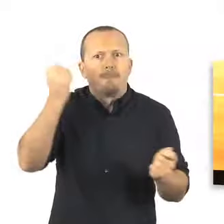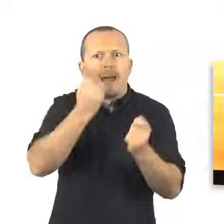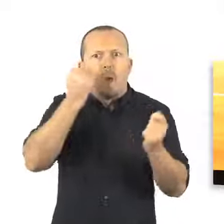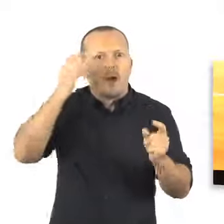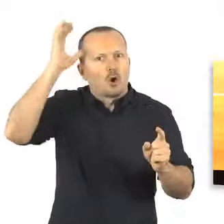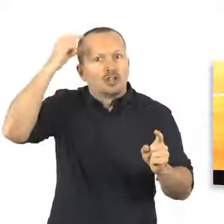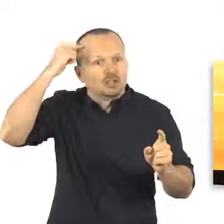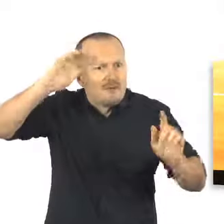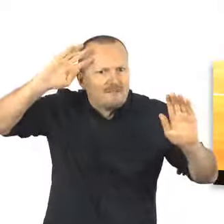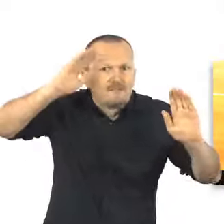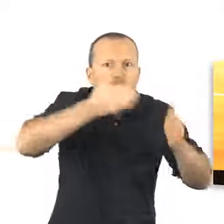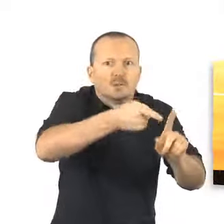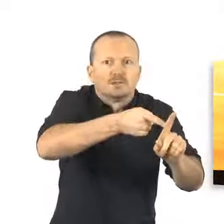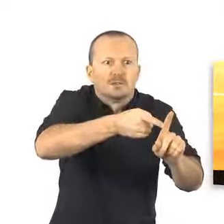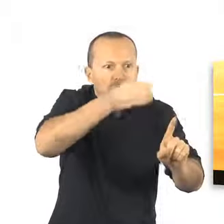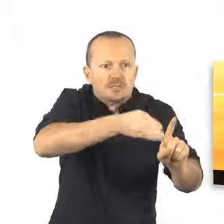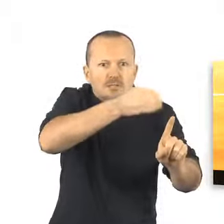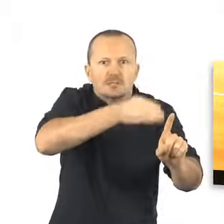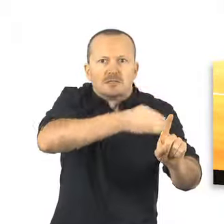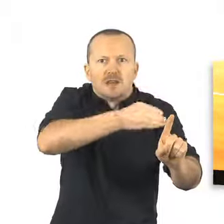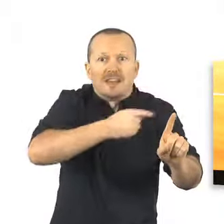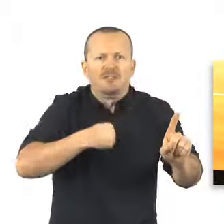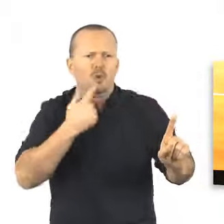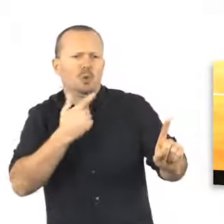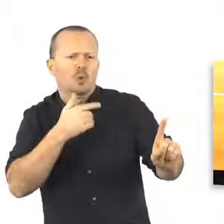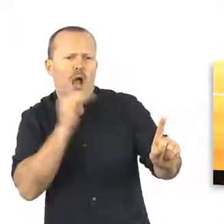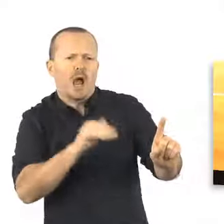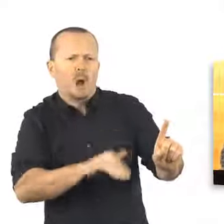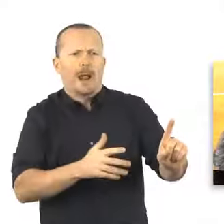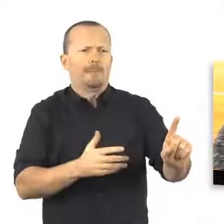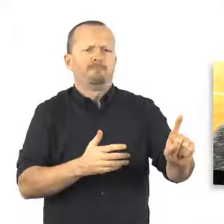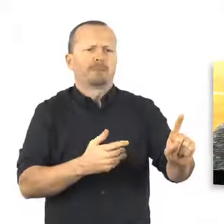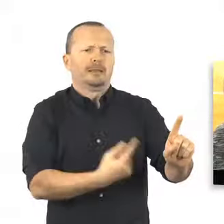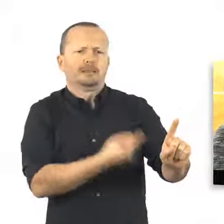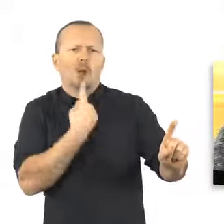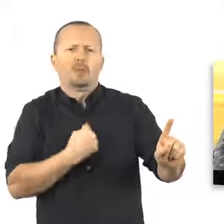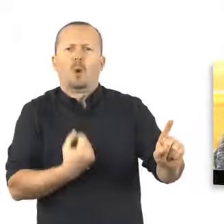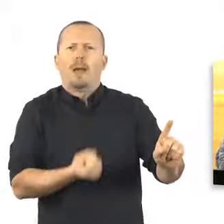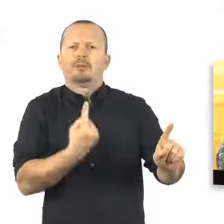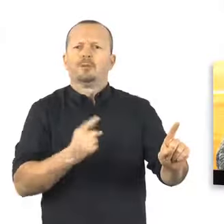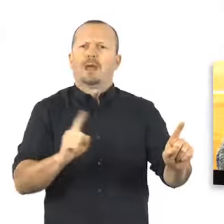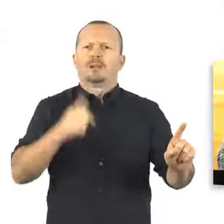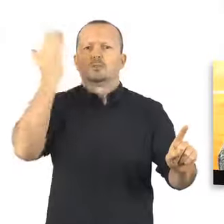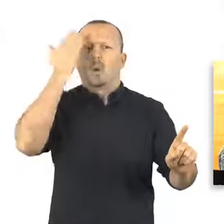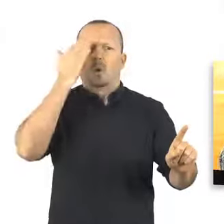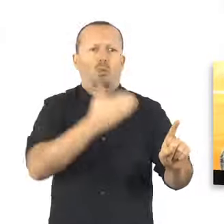their cognition is centred on that and if you come in then and say ‘Oh, tell mummy